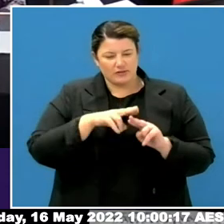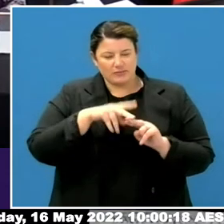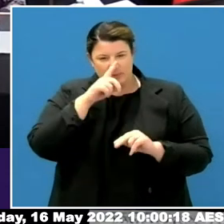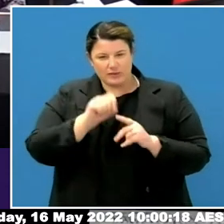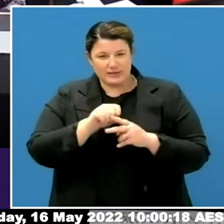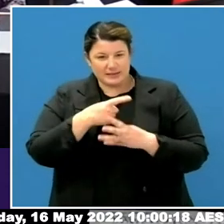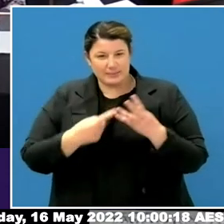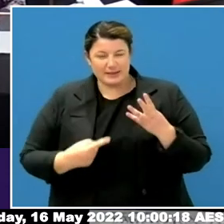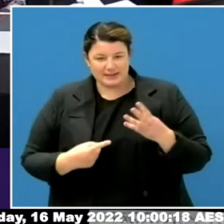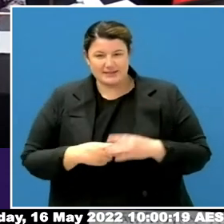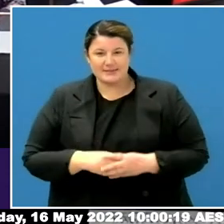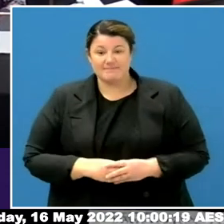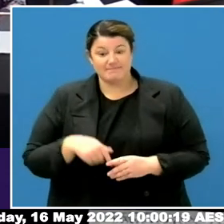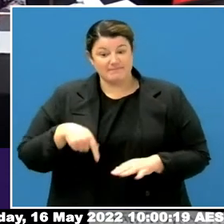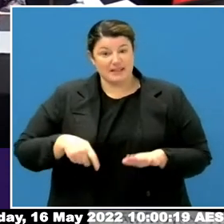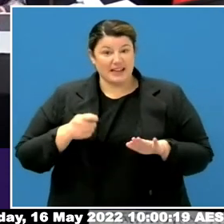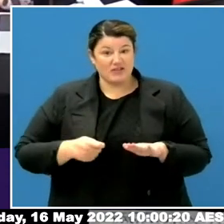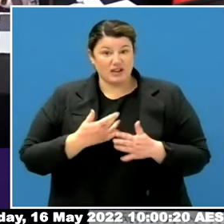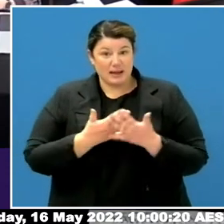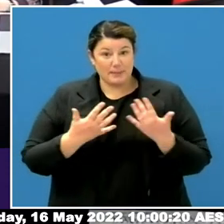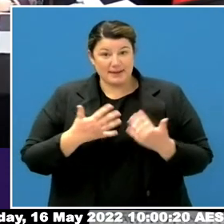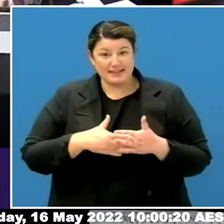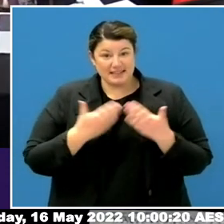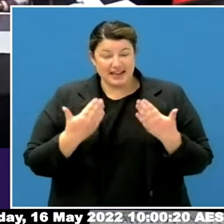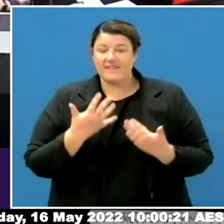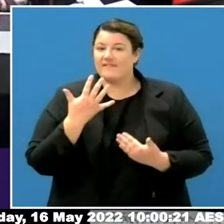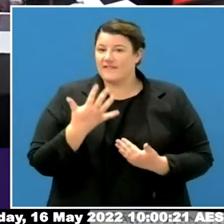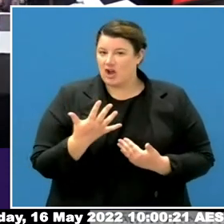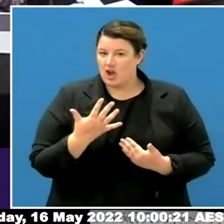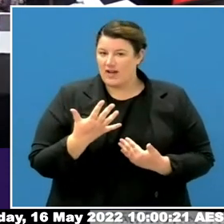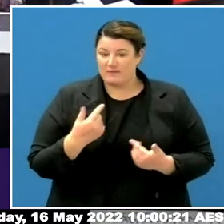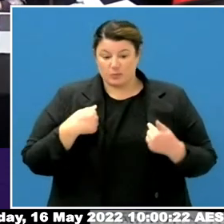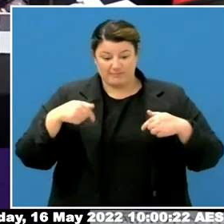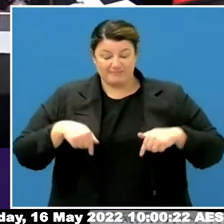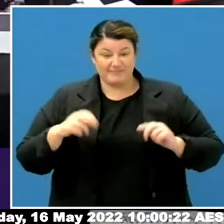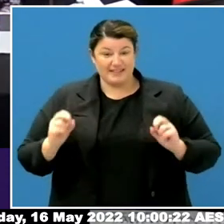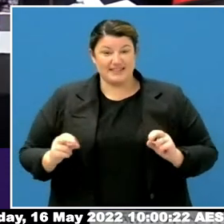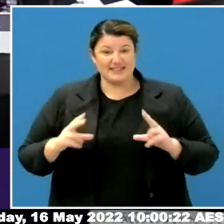This is a five day hearing and we're at the International Convention Centre in Sydney,